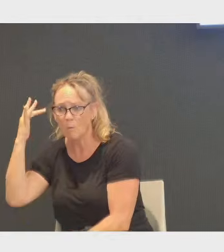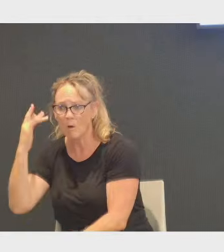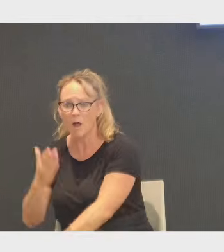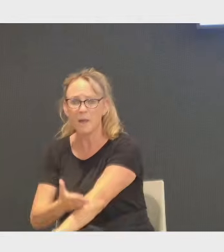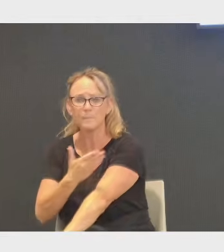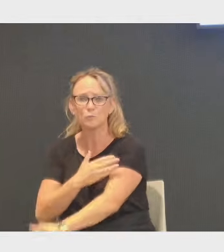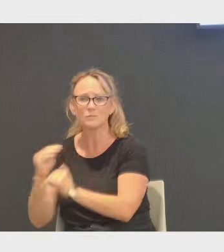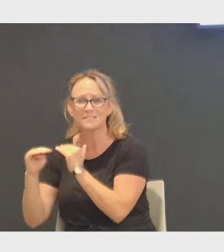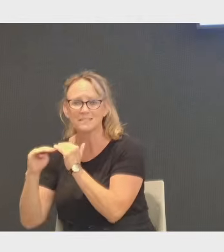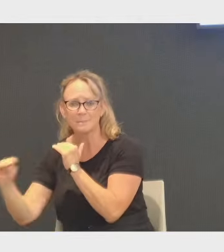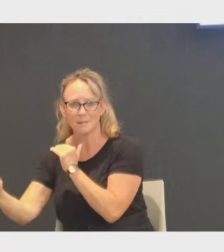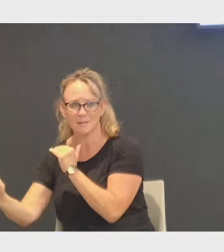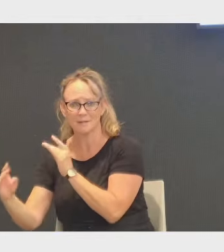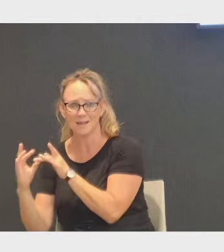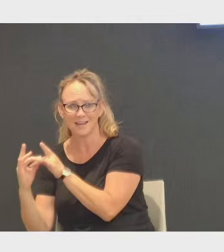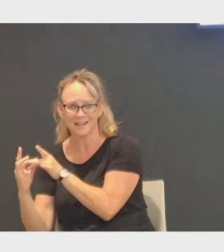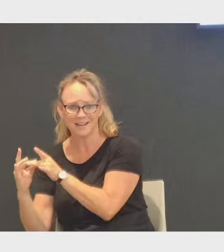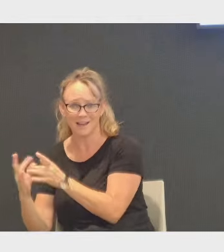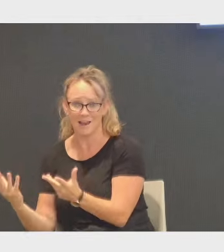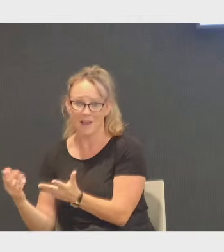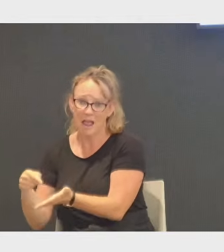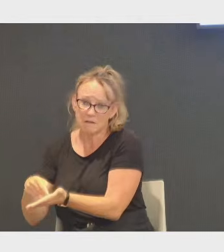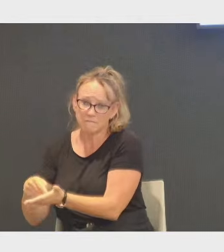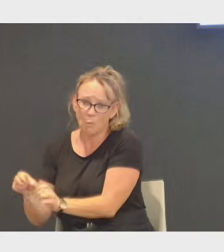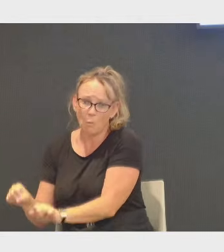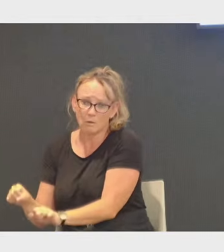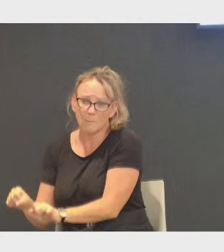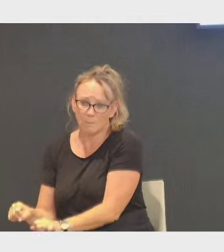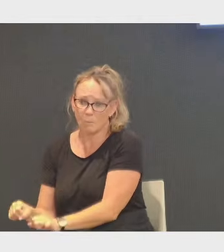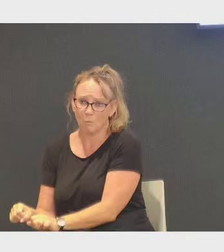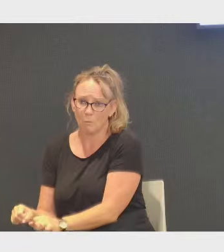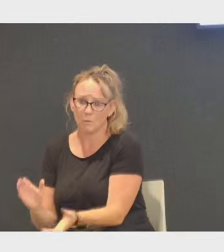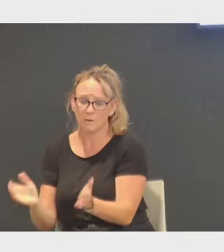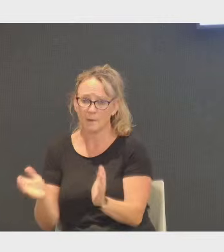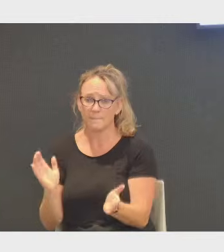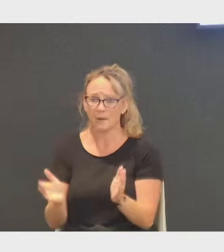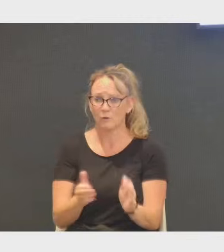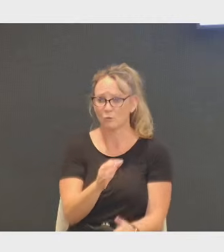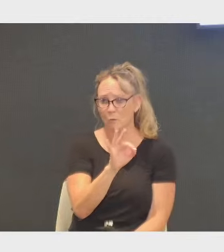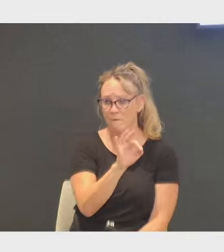It's also significantly more affordable than traditional foster care placements. Hamilton